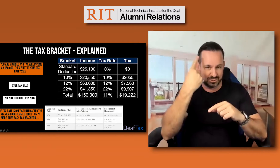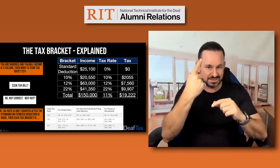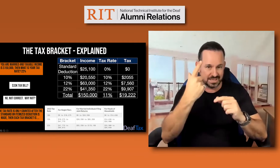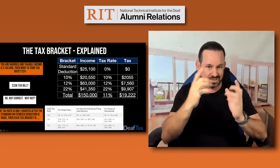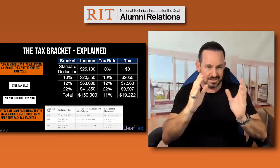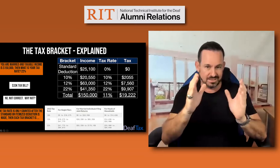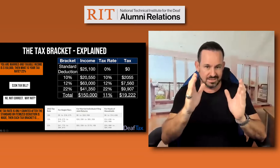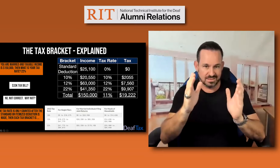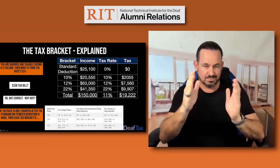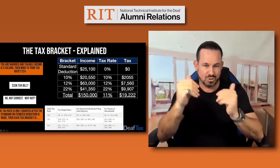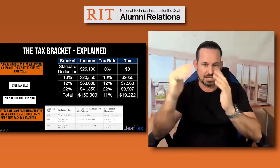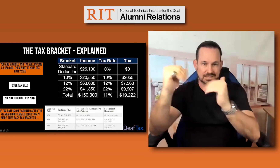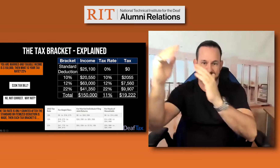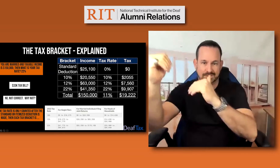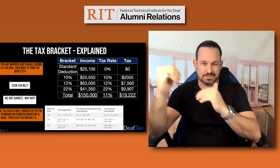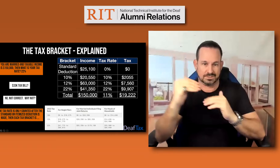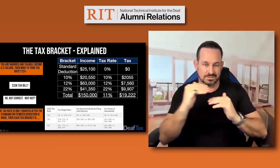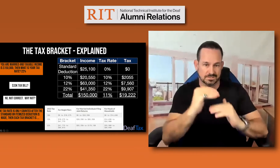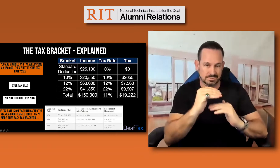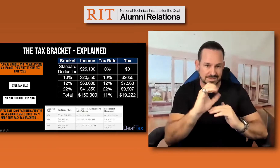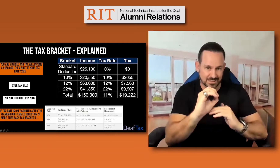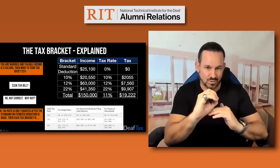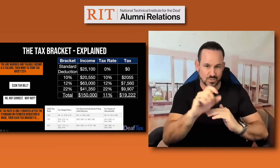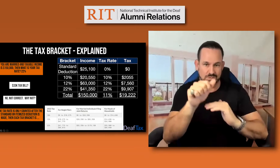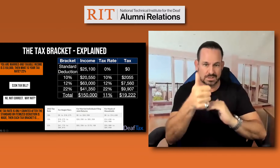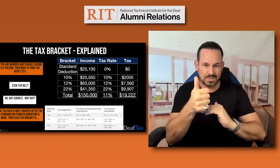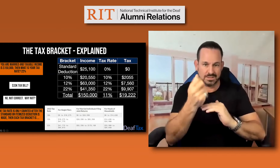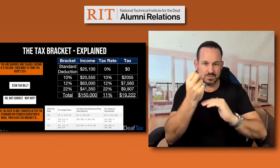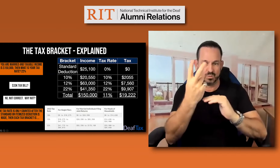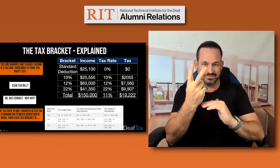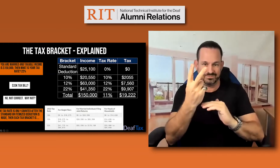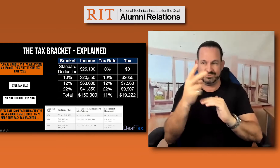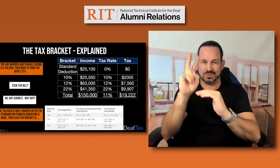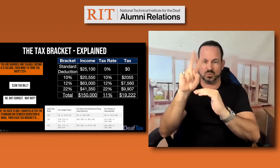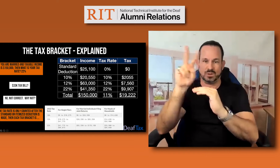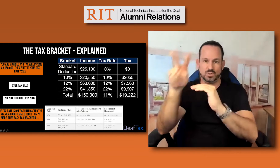on a specific part of this, and wanting you to understand